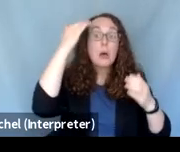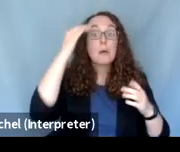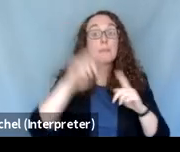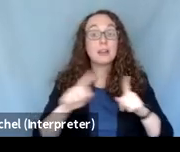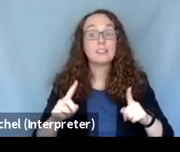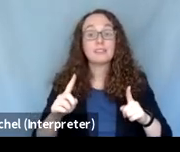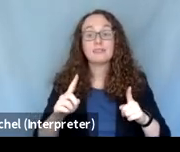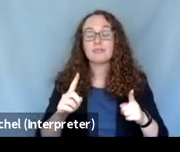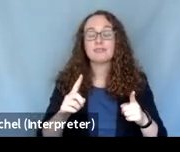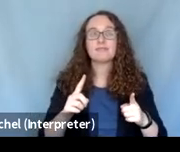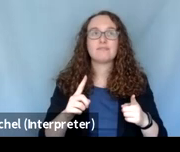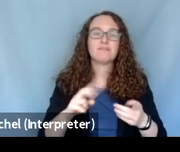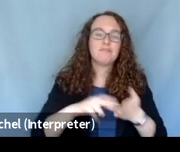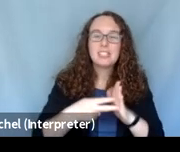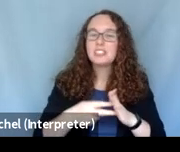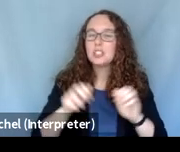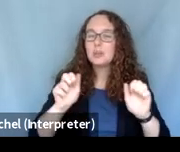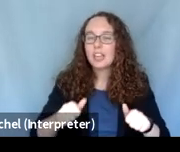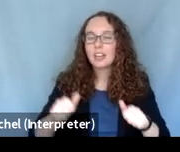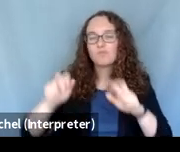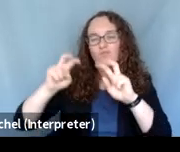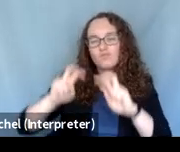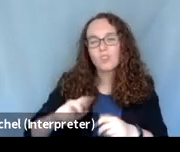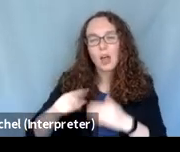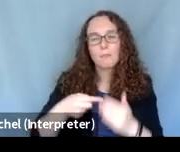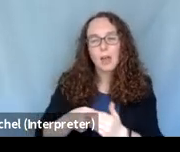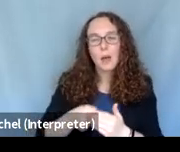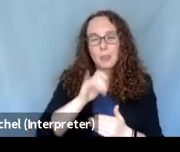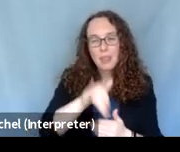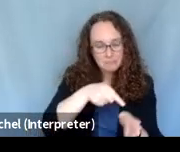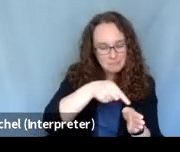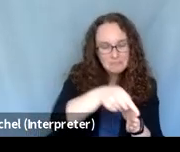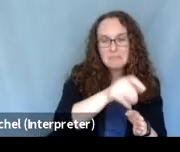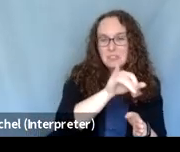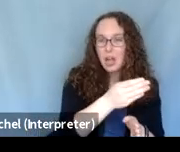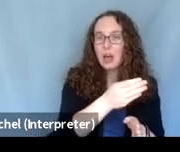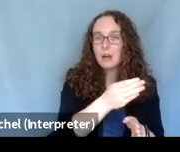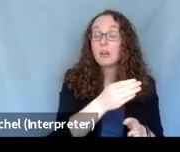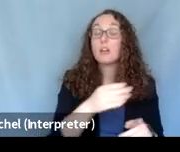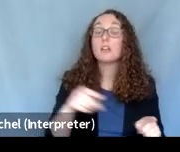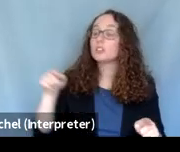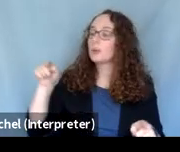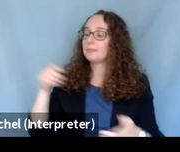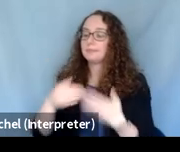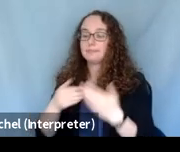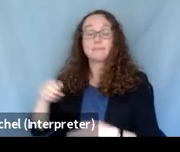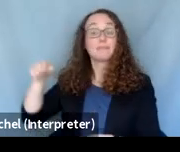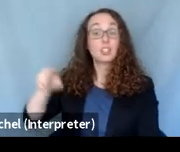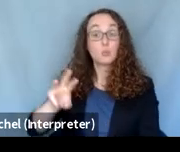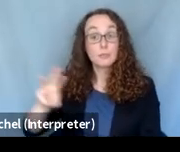and for right now accounting has a very bright outlook. It also gives you a map of the United States and it tells you which